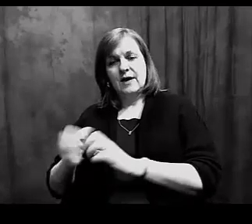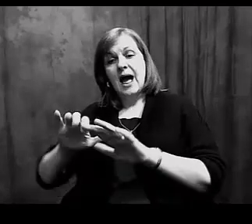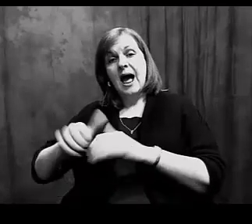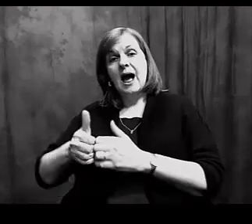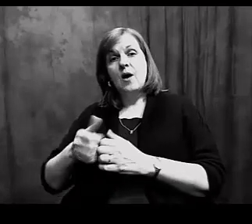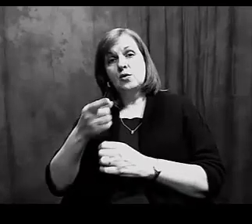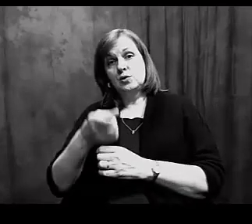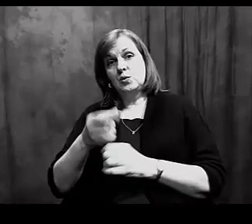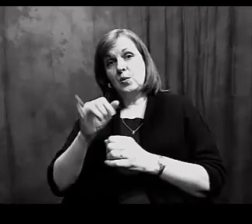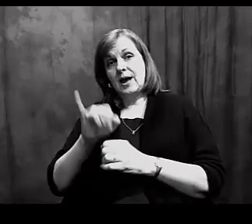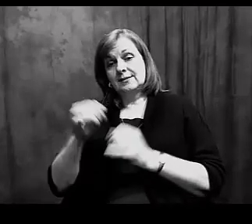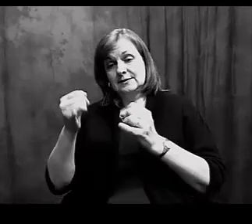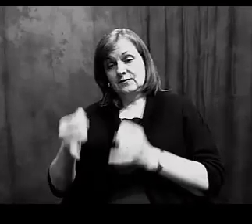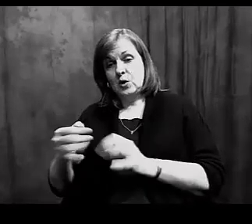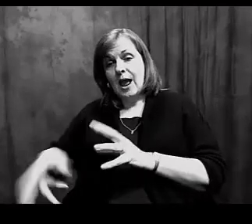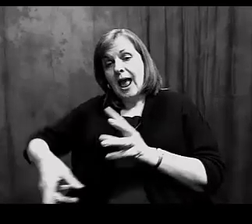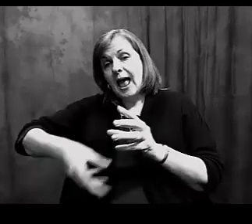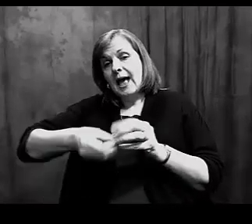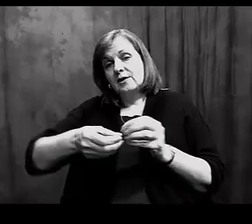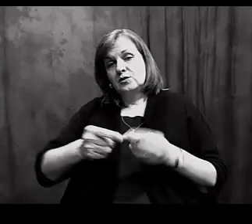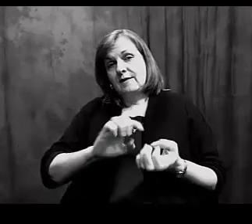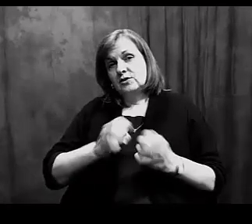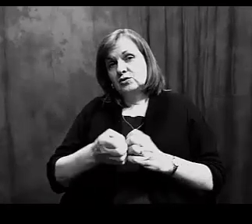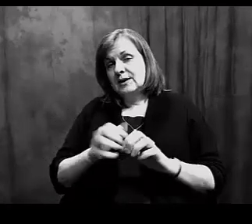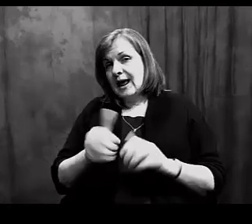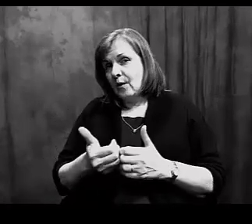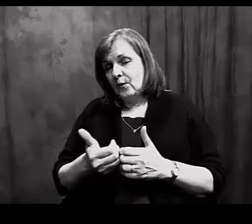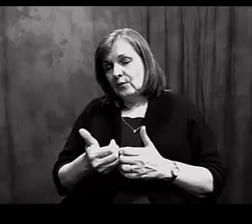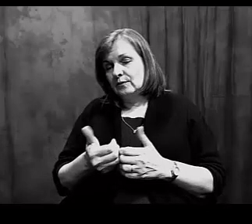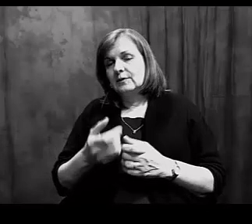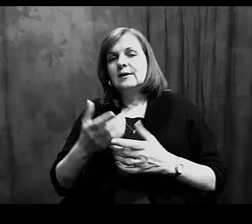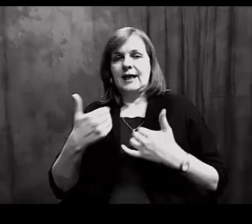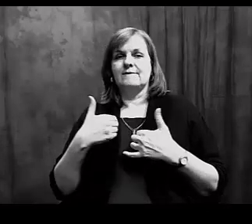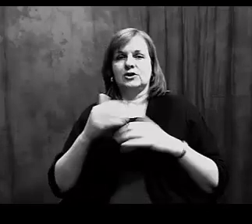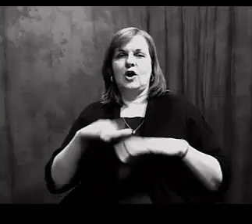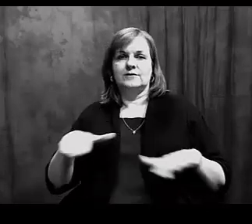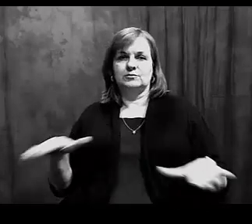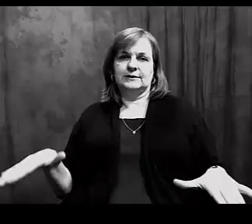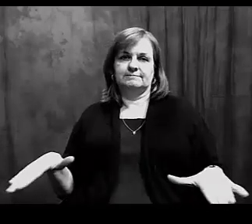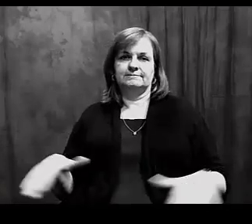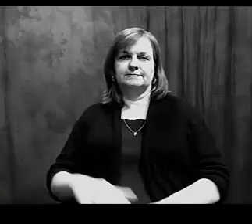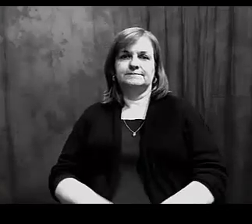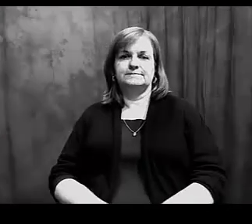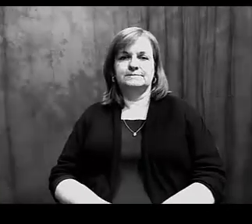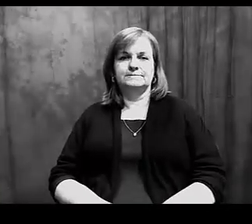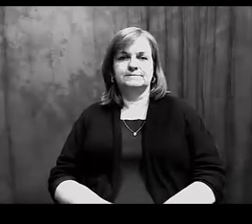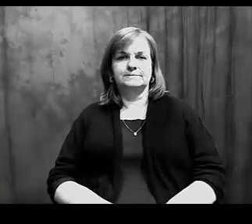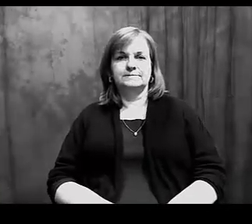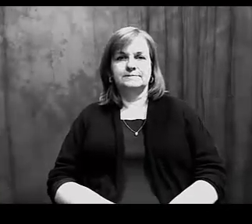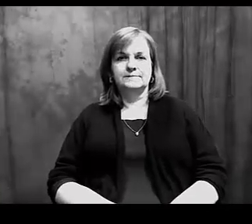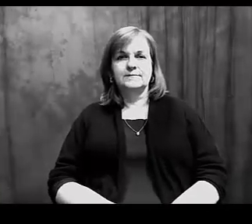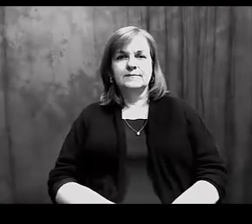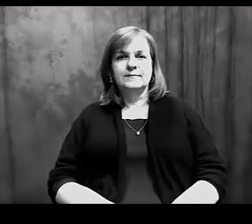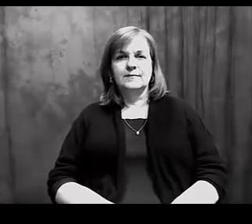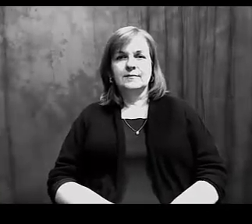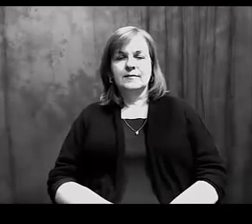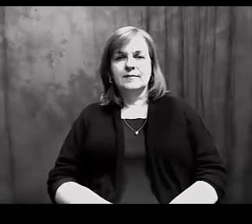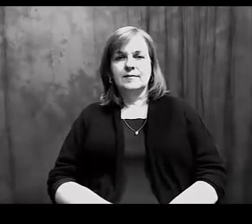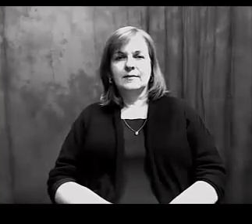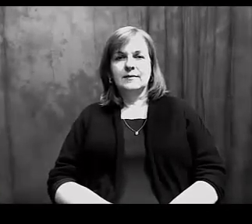how you contribute to evolution is actually by having offspring